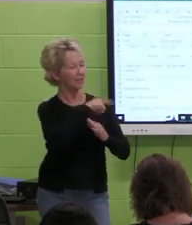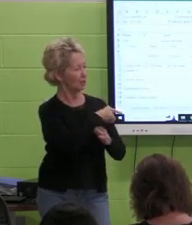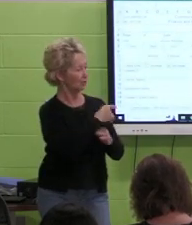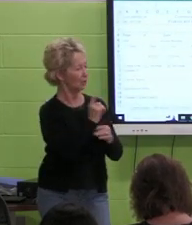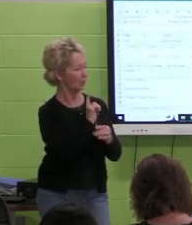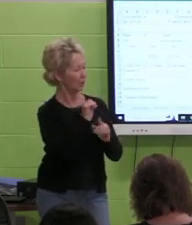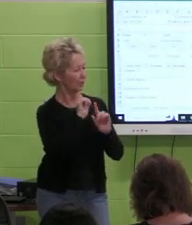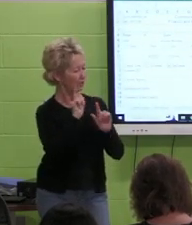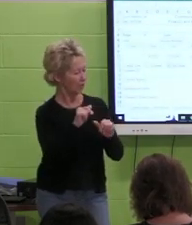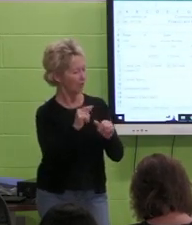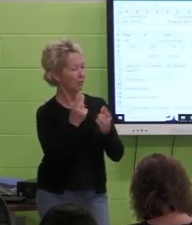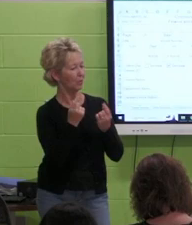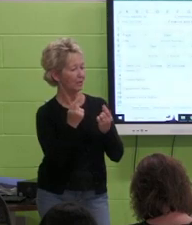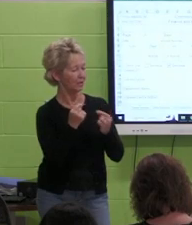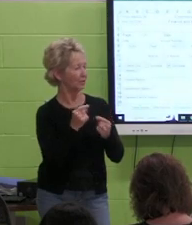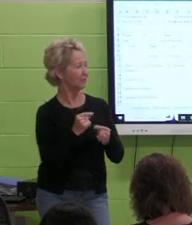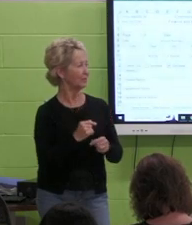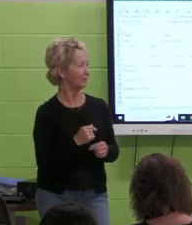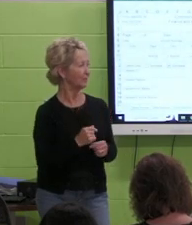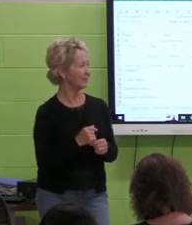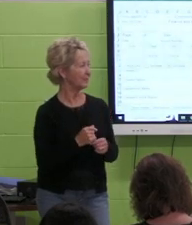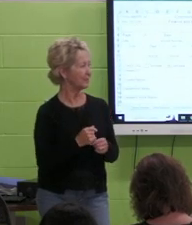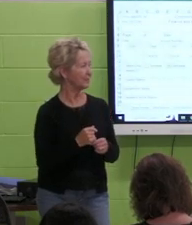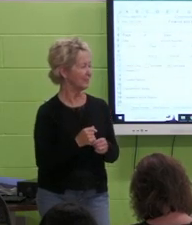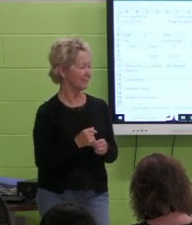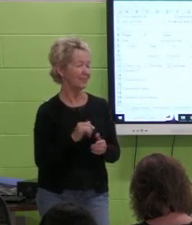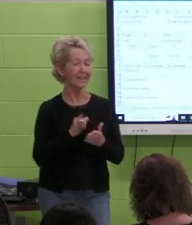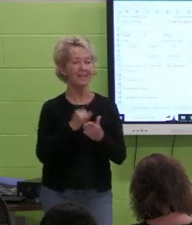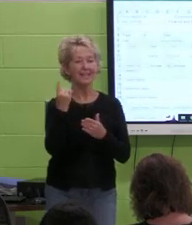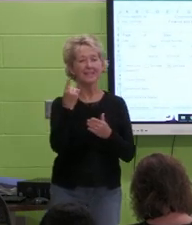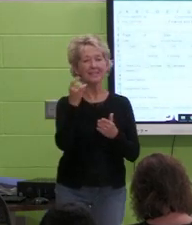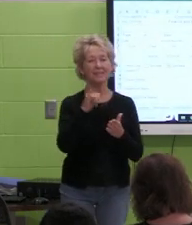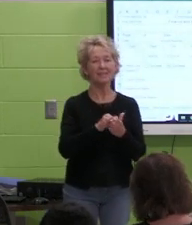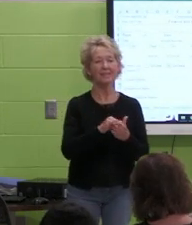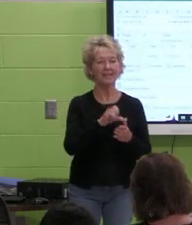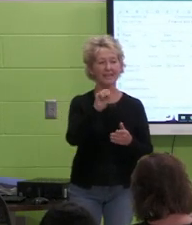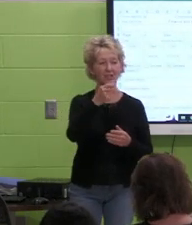beautiful okay we could have it thank you and that is something that um Shannon and Zach and